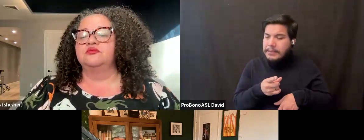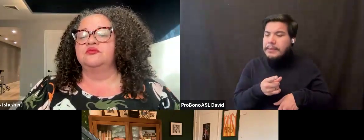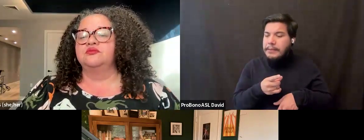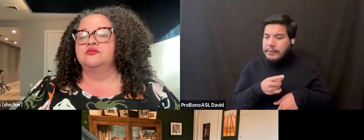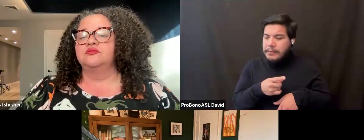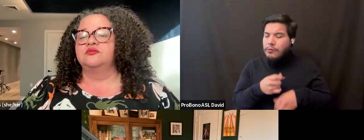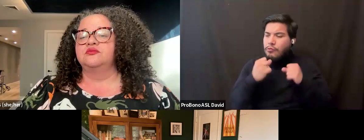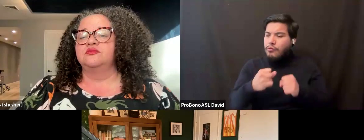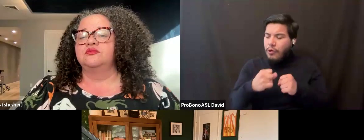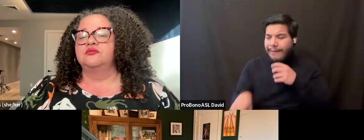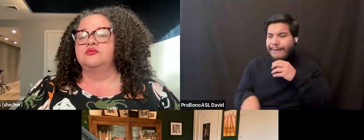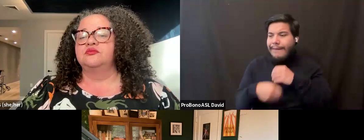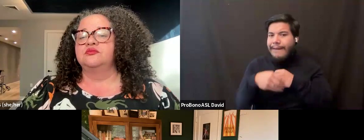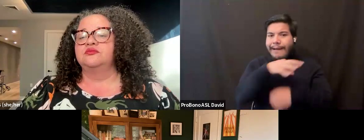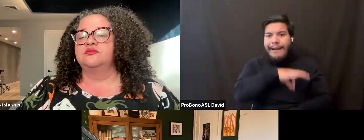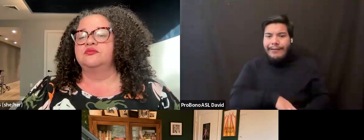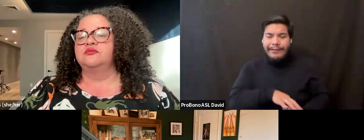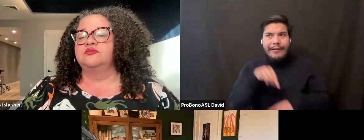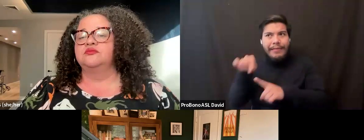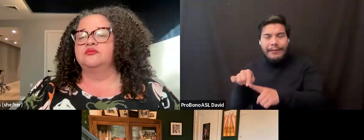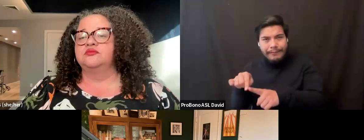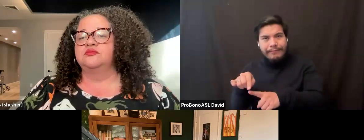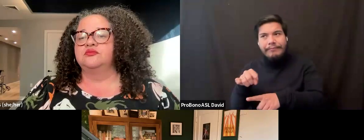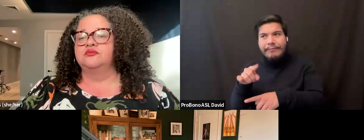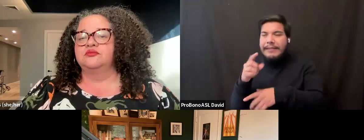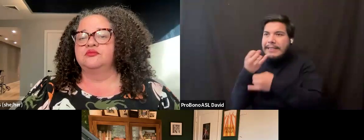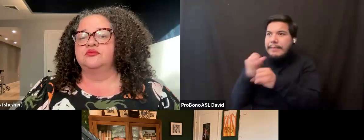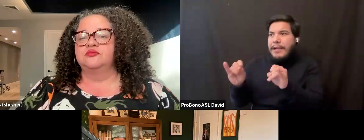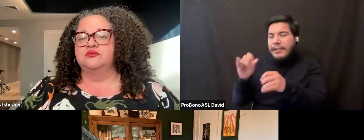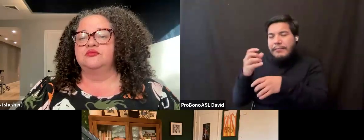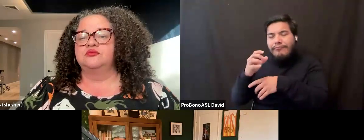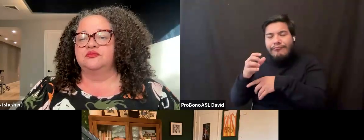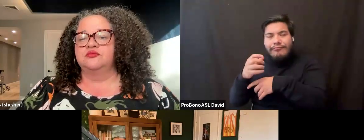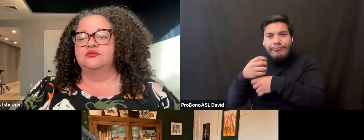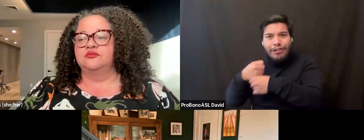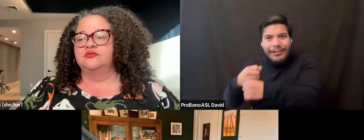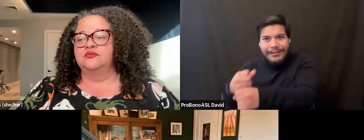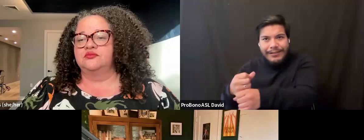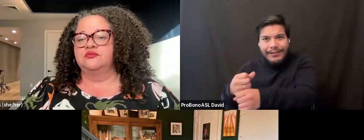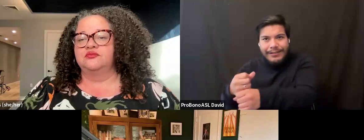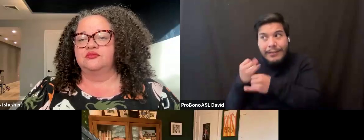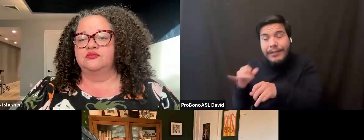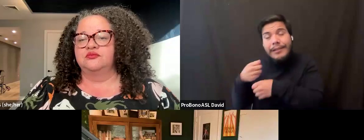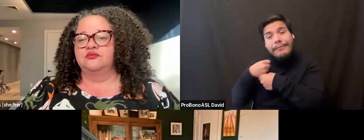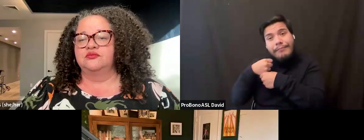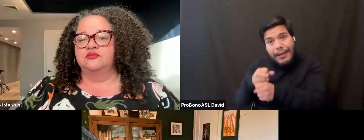completely independent production that was independently fundraised for independently made so that there wasn't